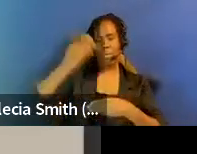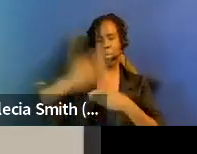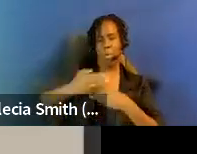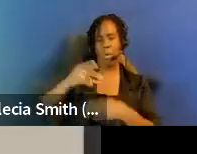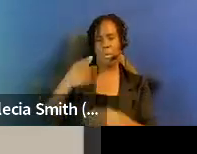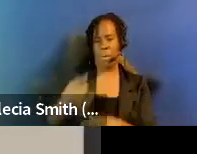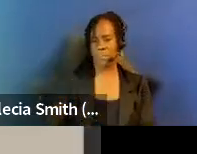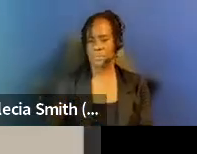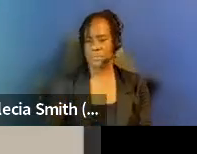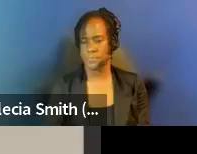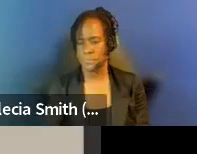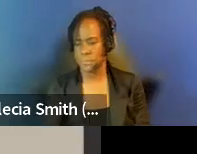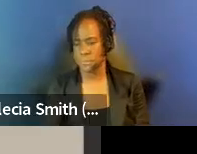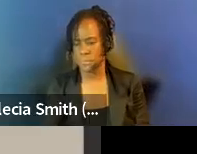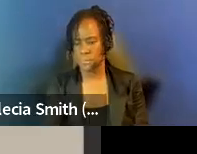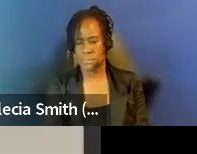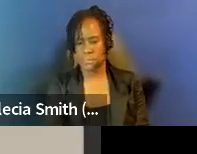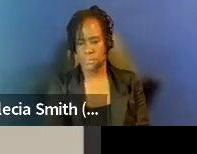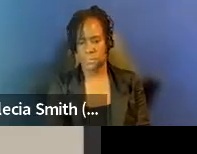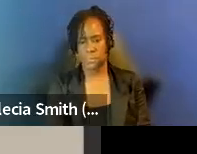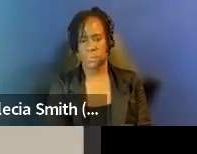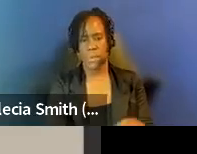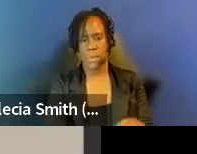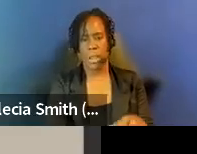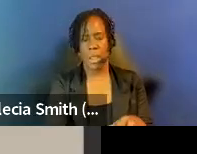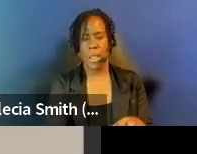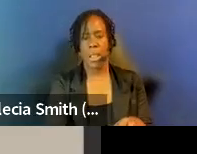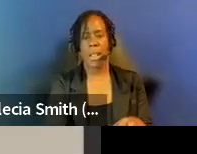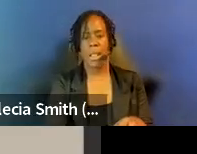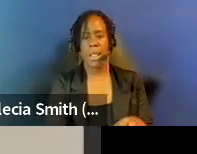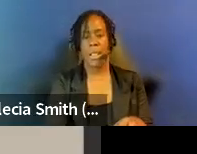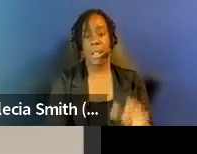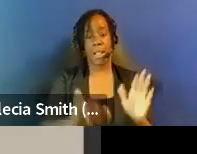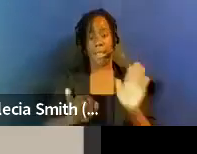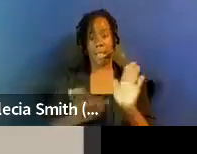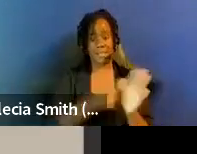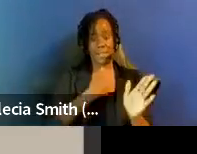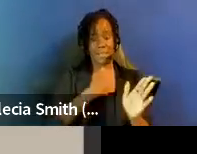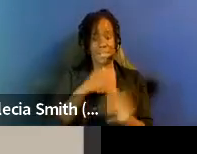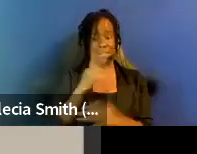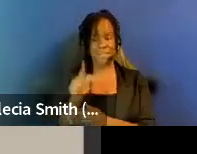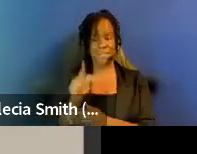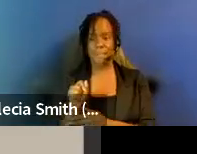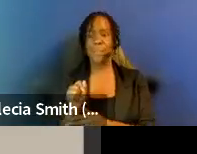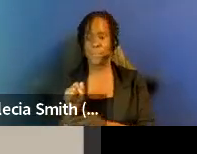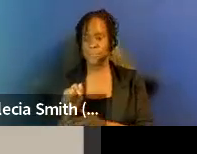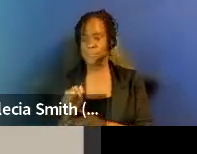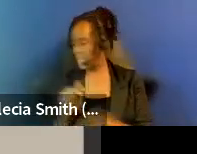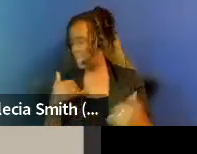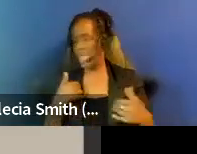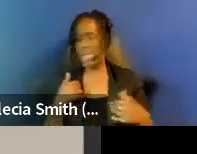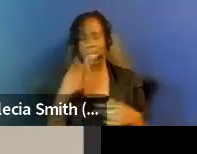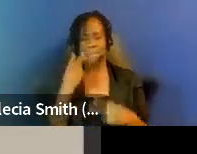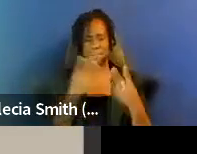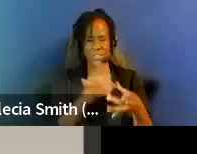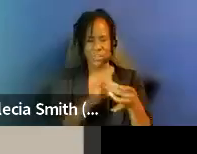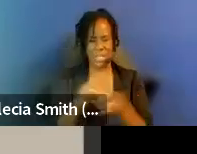she-her pronouns. As a visual description I'm a south Asian woman with curly